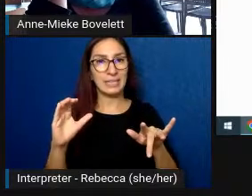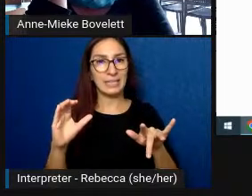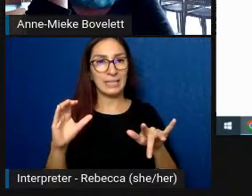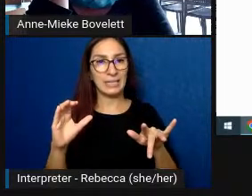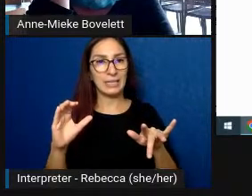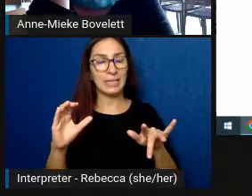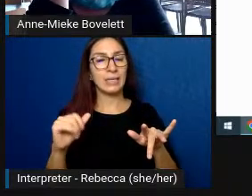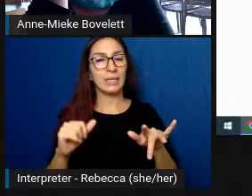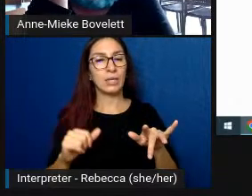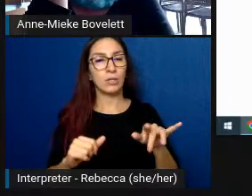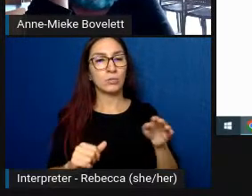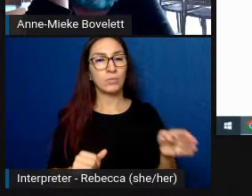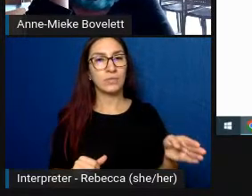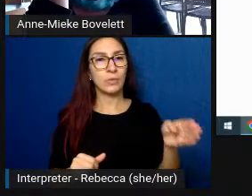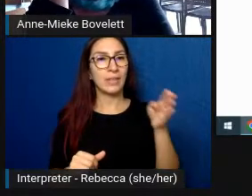this is my